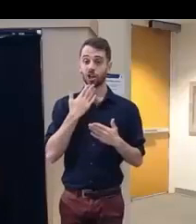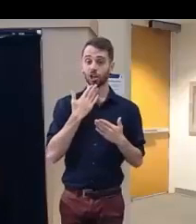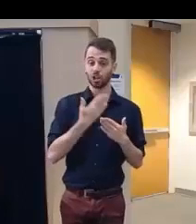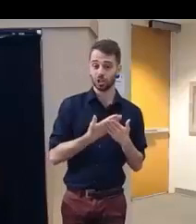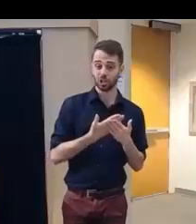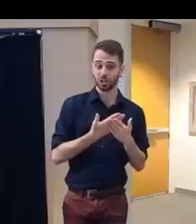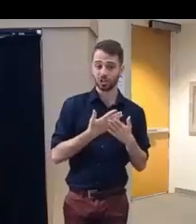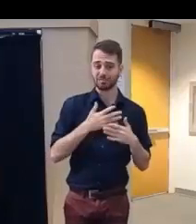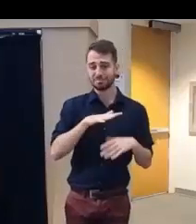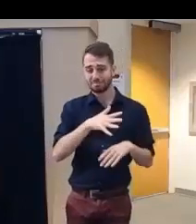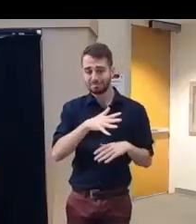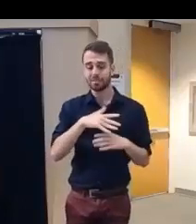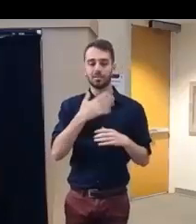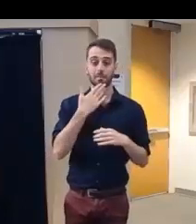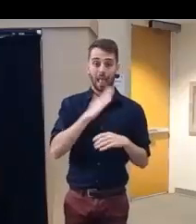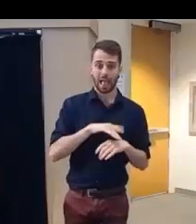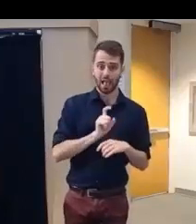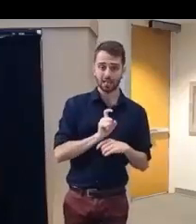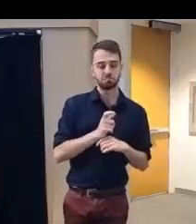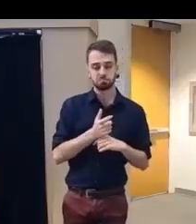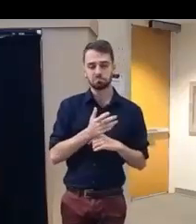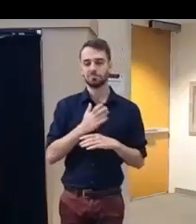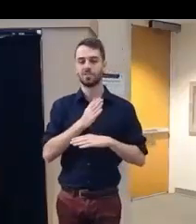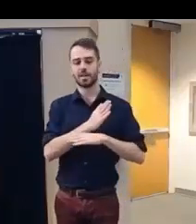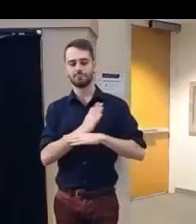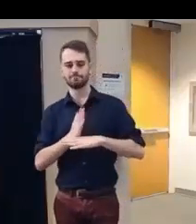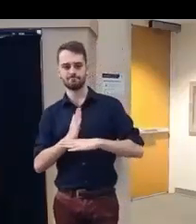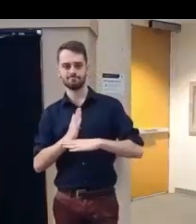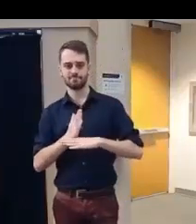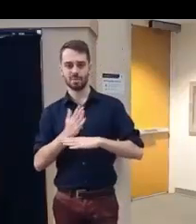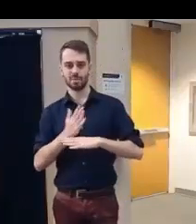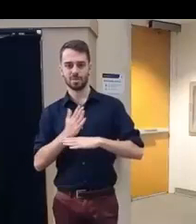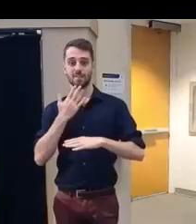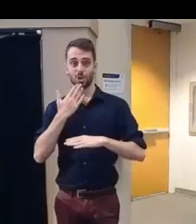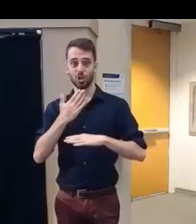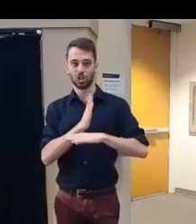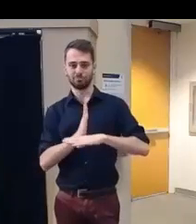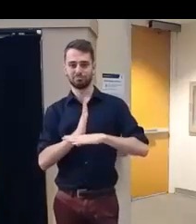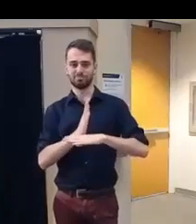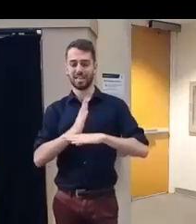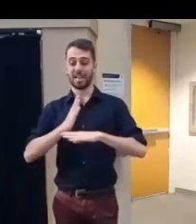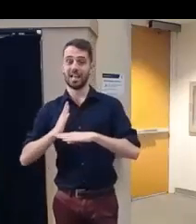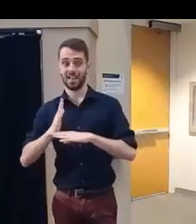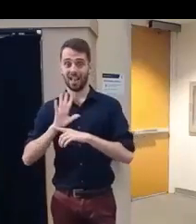that mean slightly below average excellent about average and outstanding quite good so it can be